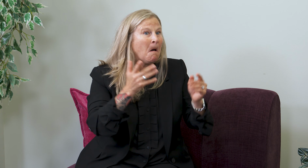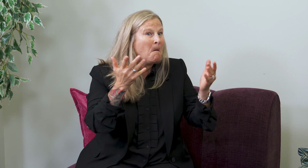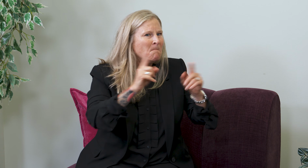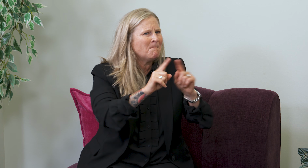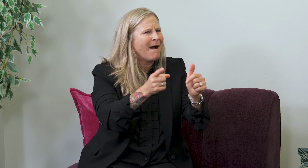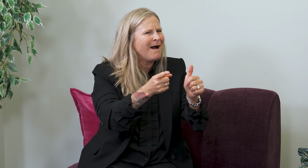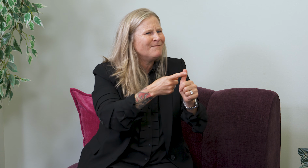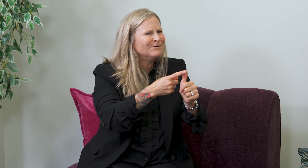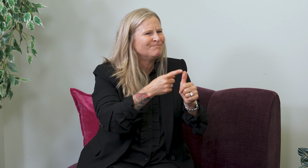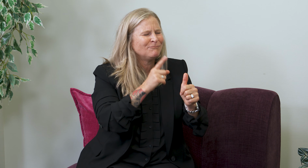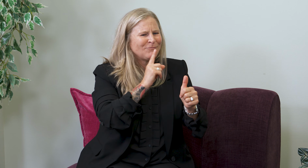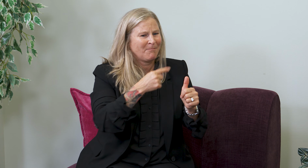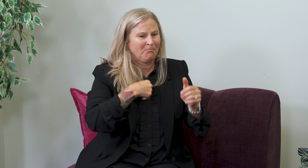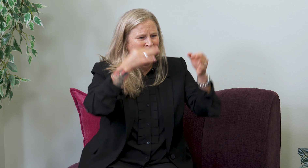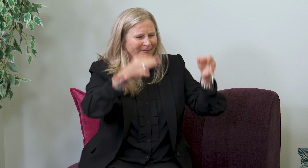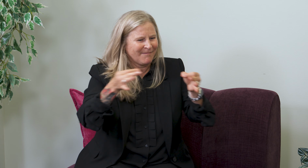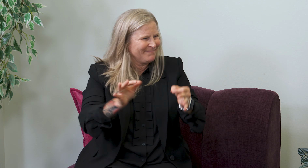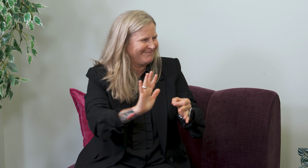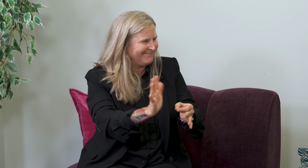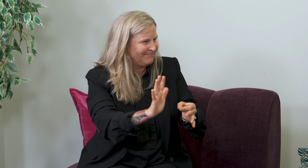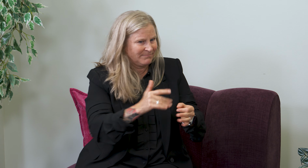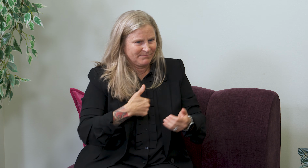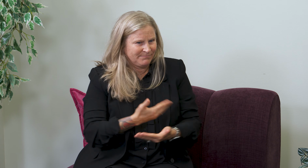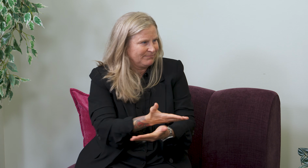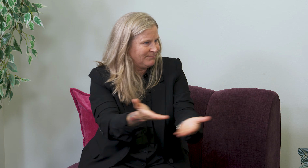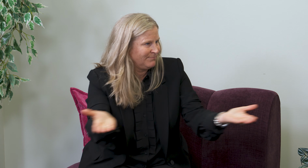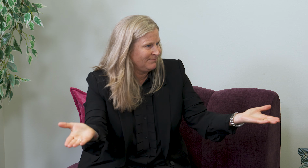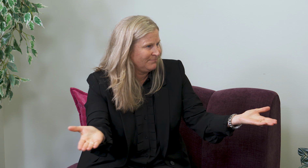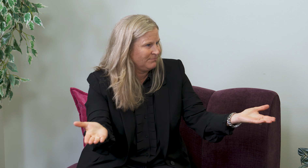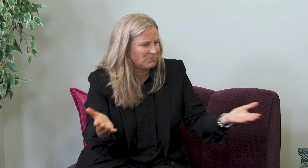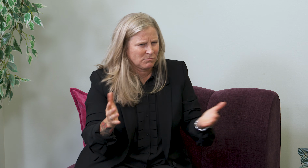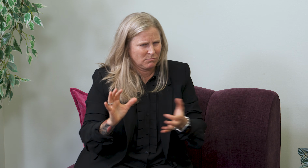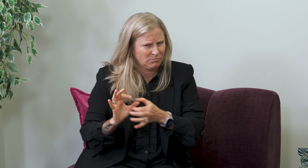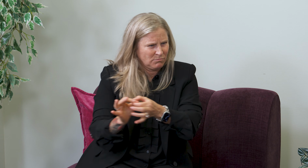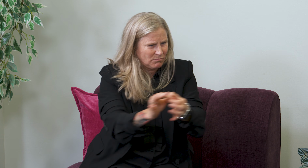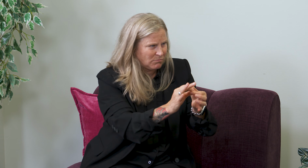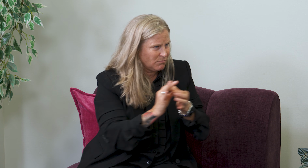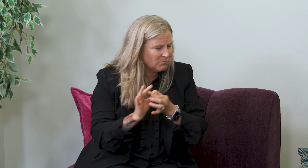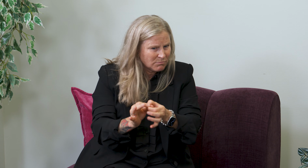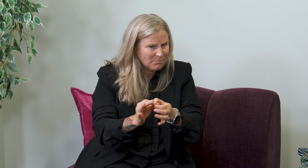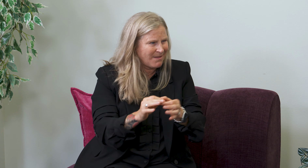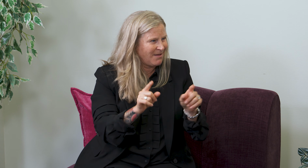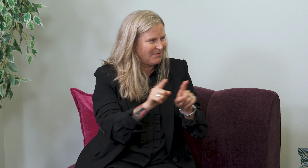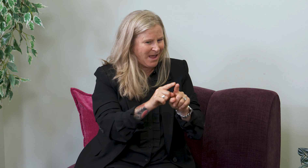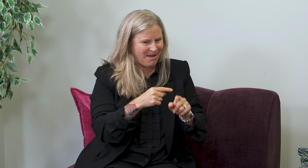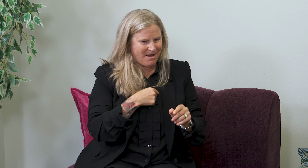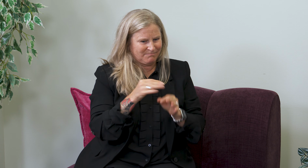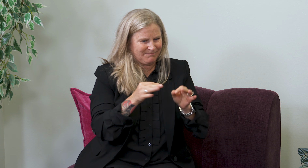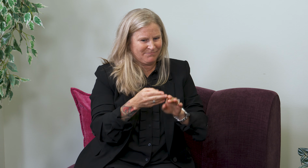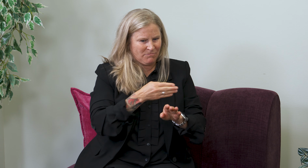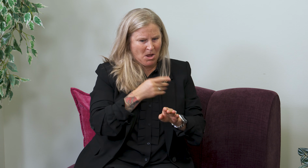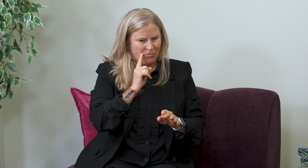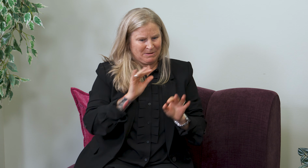and I'm very excited of where we can go with that. But first, I can't make decisions. I have to connect with the community.